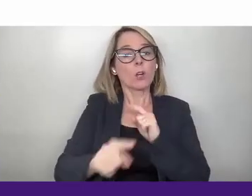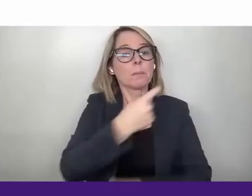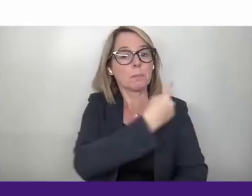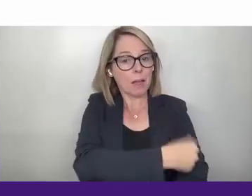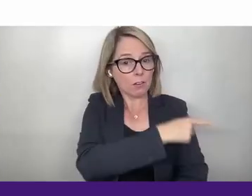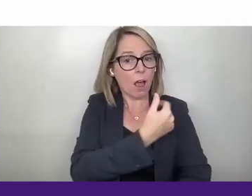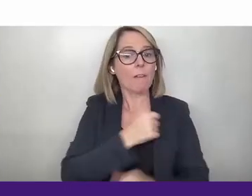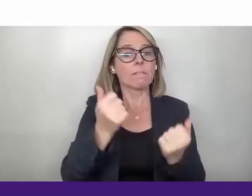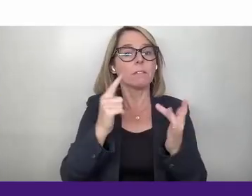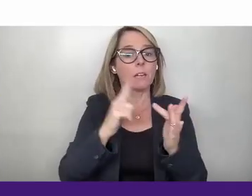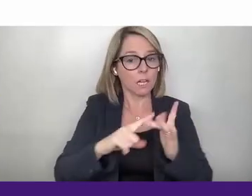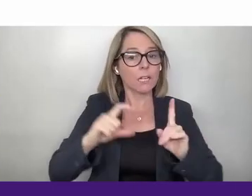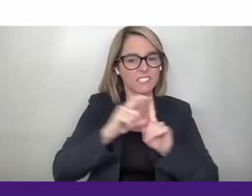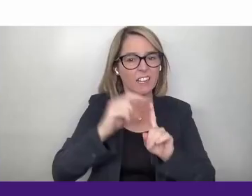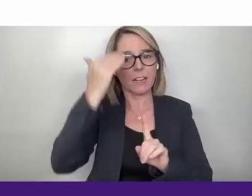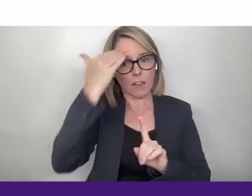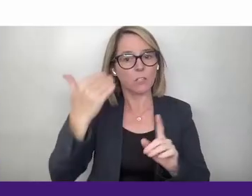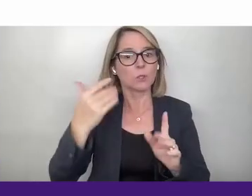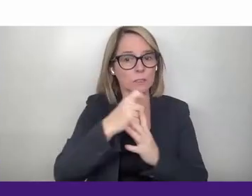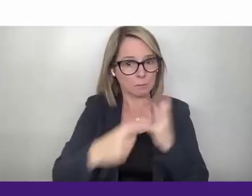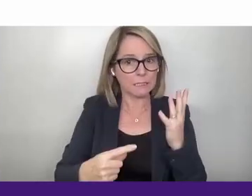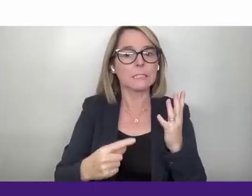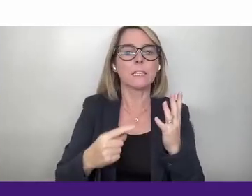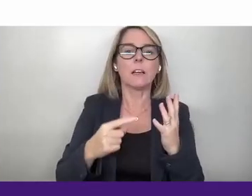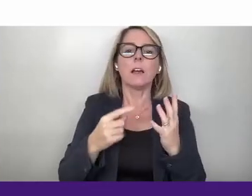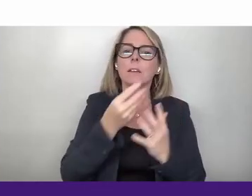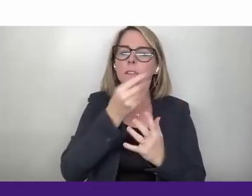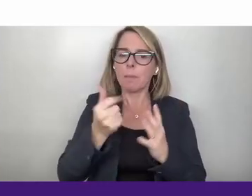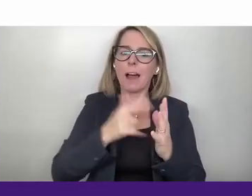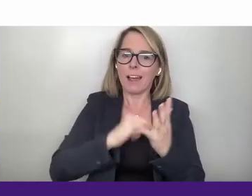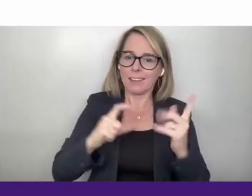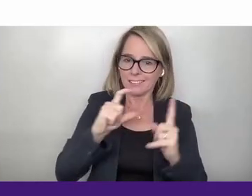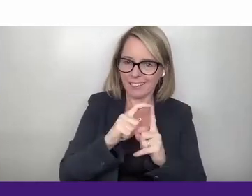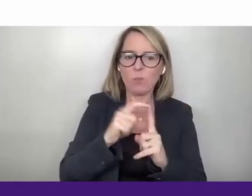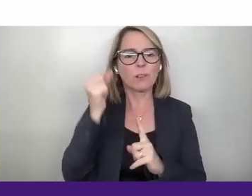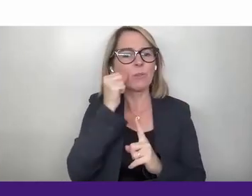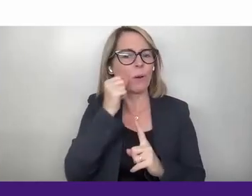also need a longer appointment time. So, we make sure before they come that they have